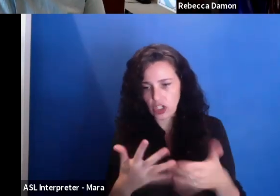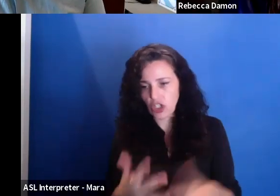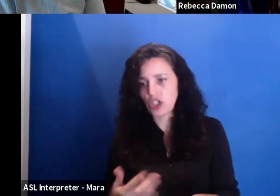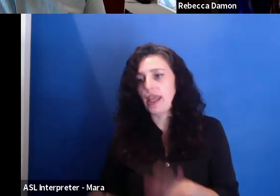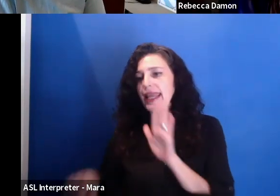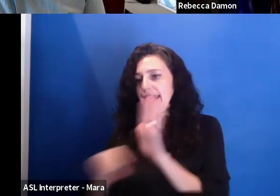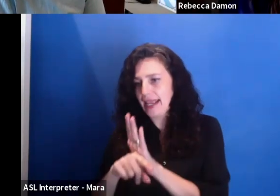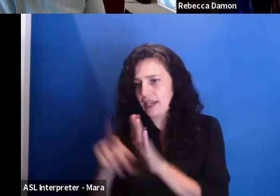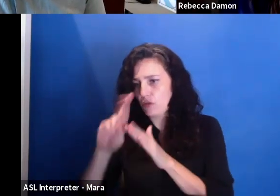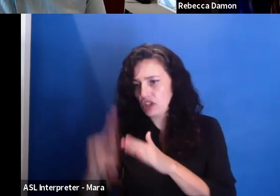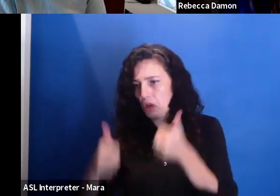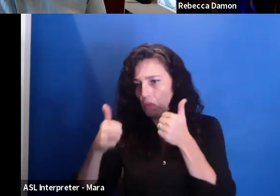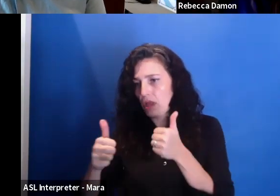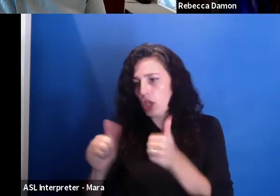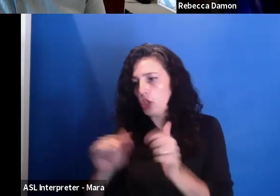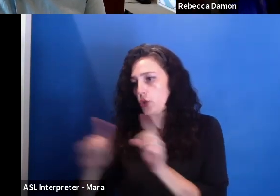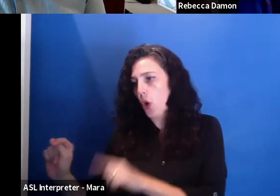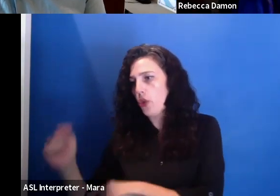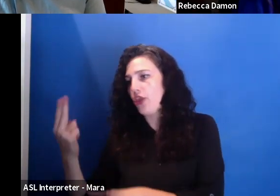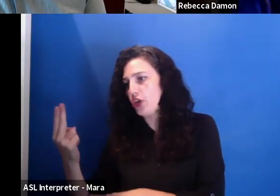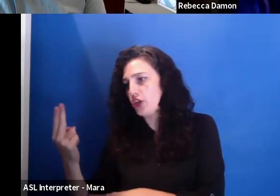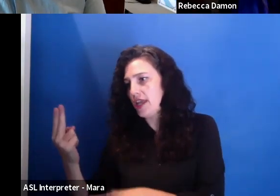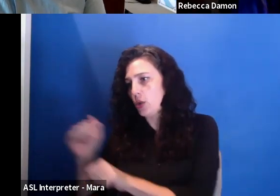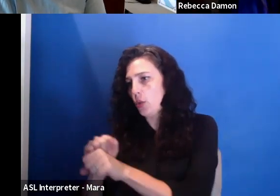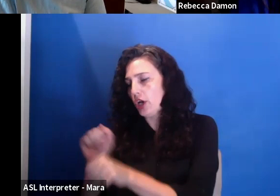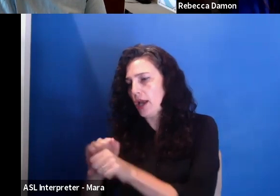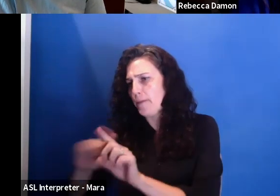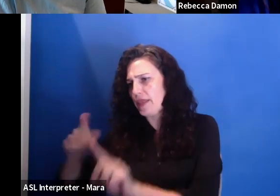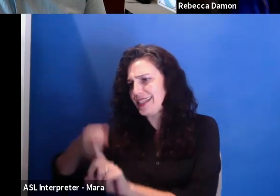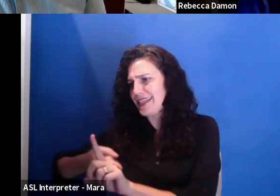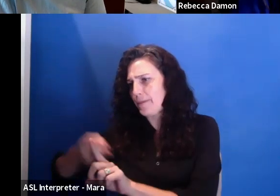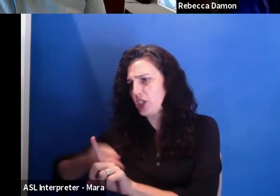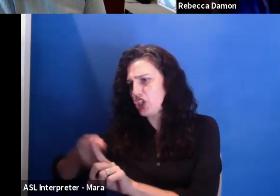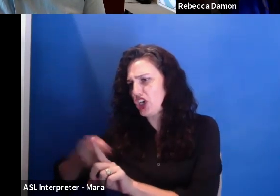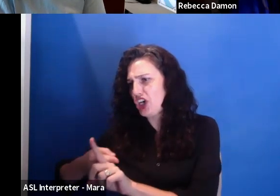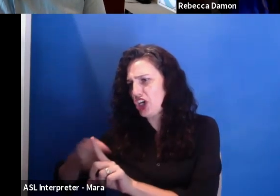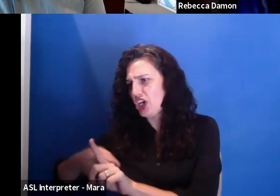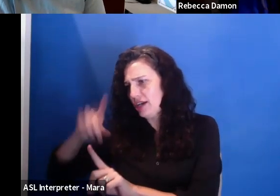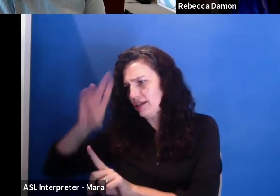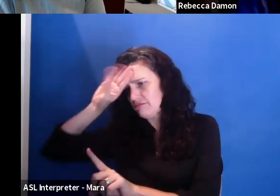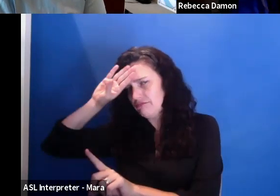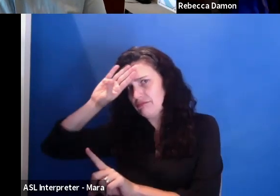And let's say that your temperature screening comes back positive and then you're not able to work on that Thursday or Friday.